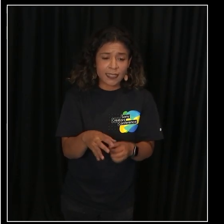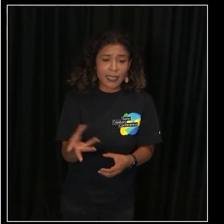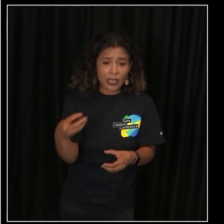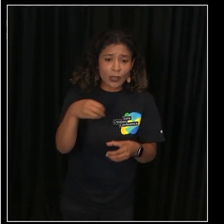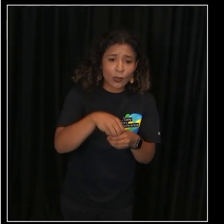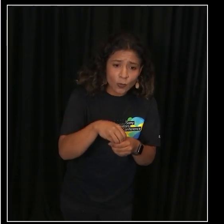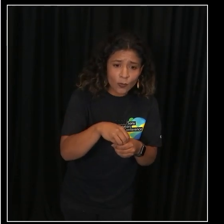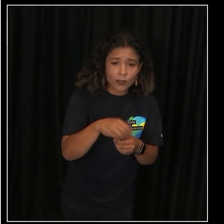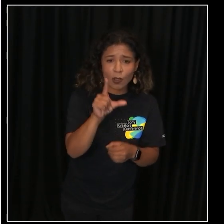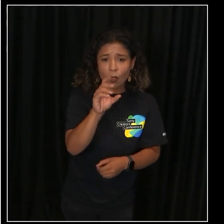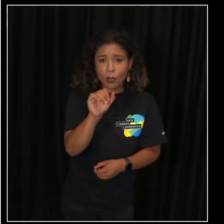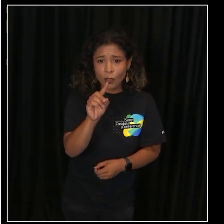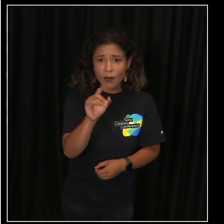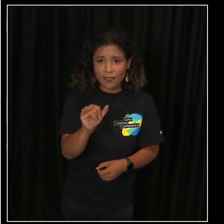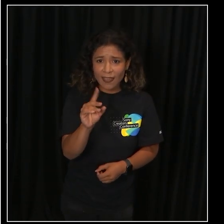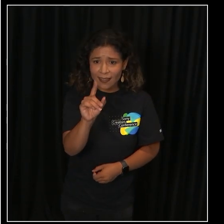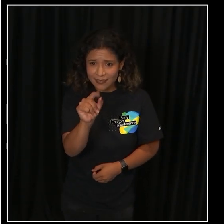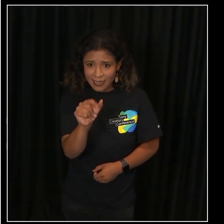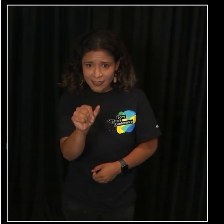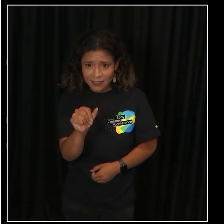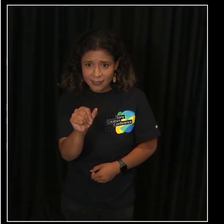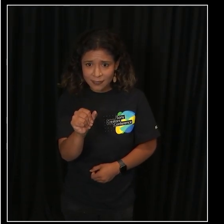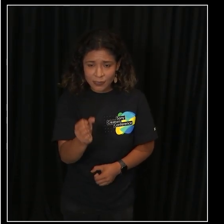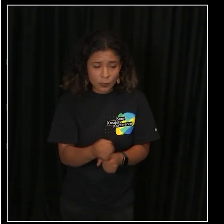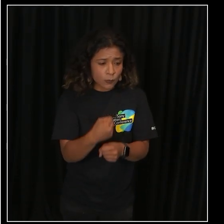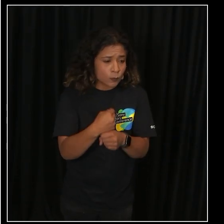In order to produce your threshold and produce your shadow term.